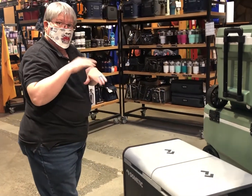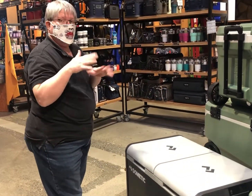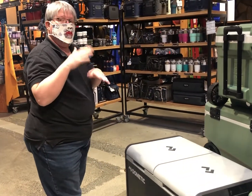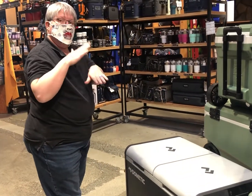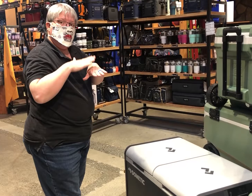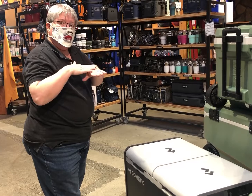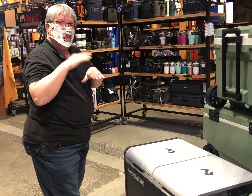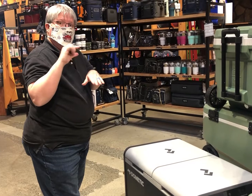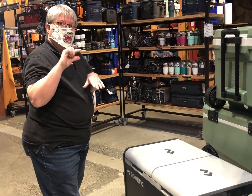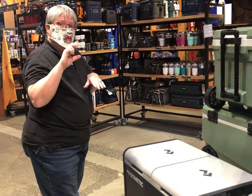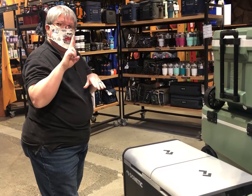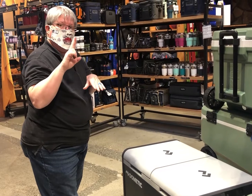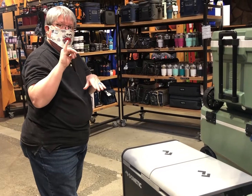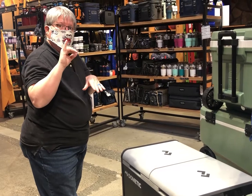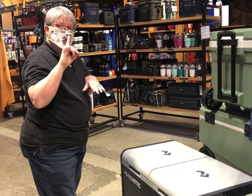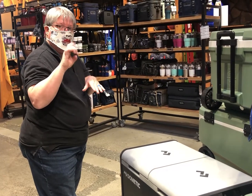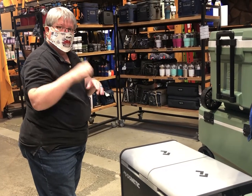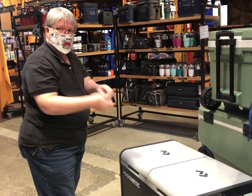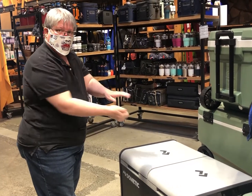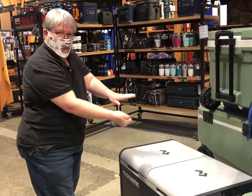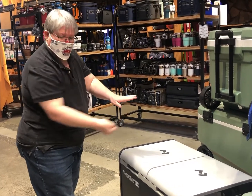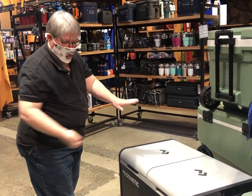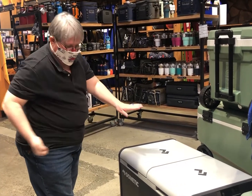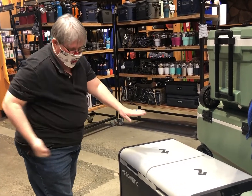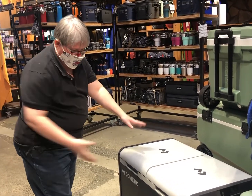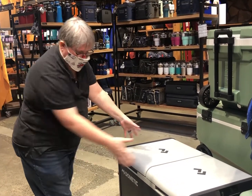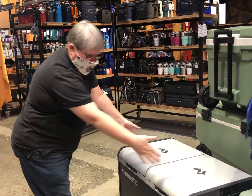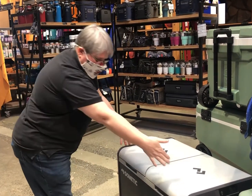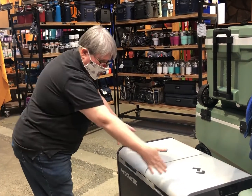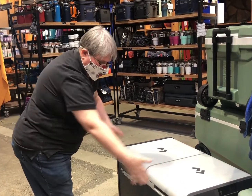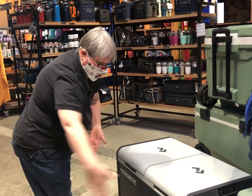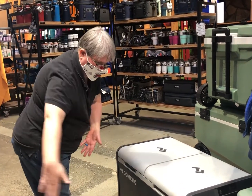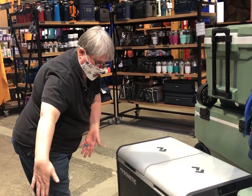We're going to put it on guides, and it could slide right out,